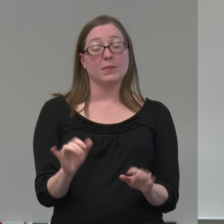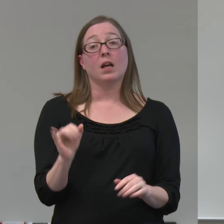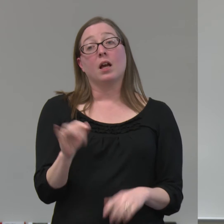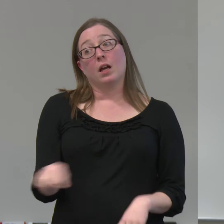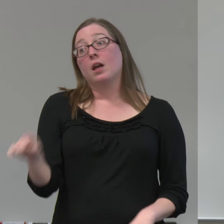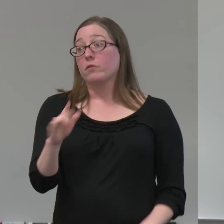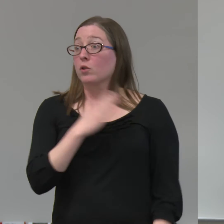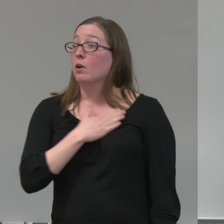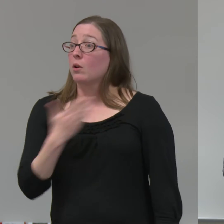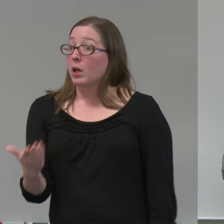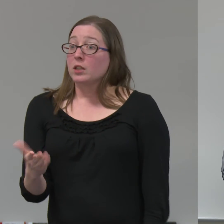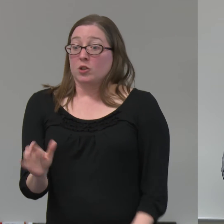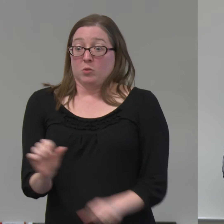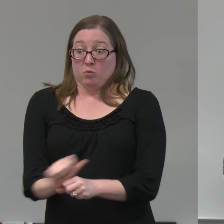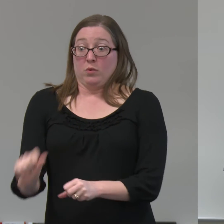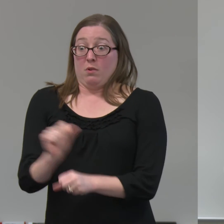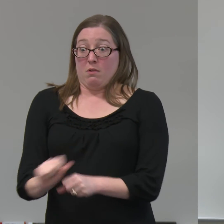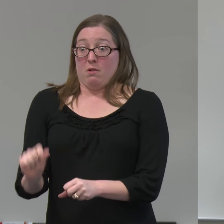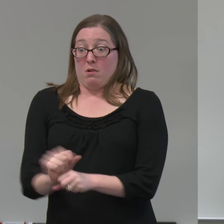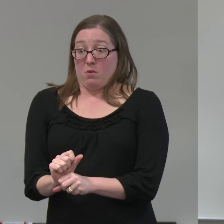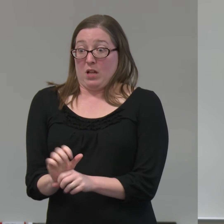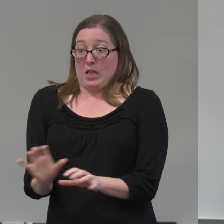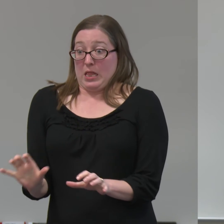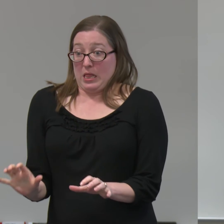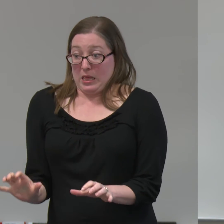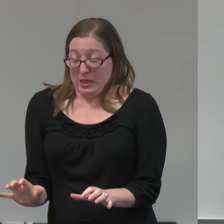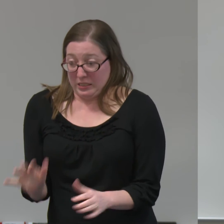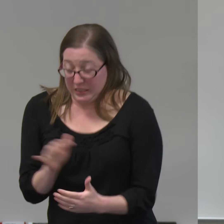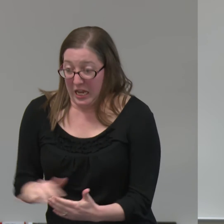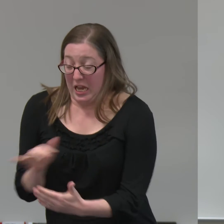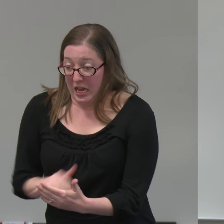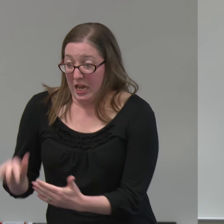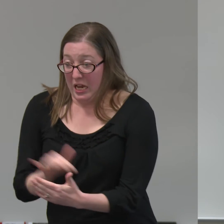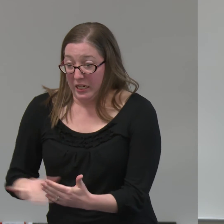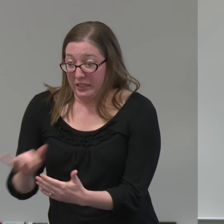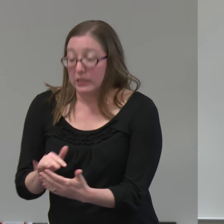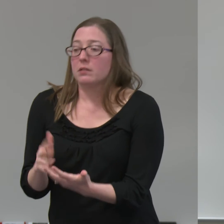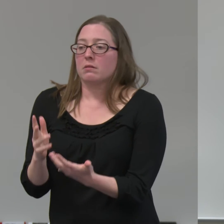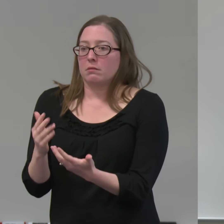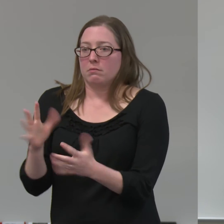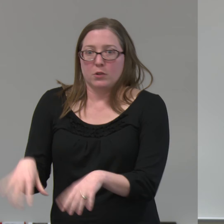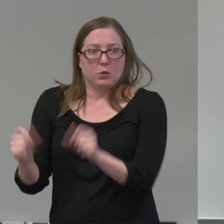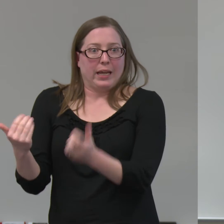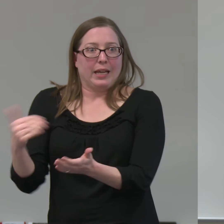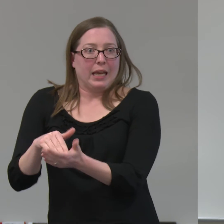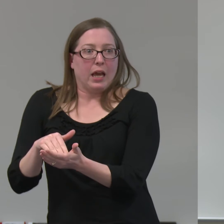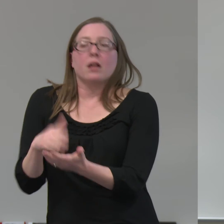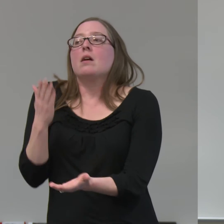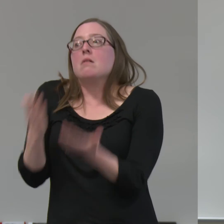to do a lot of work, don't change their scores very much. I've had students who've taken them 3 times.